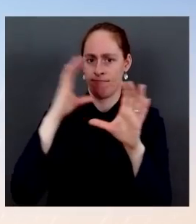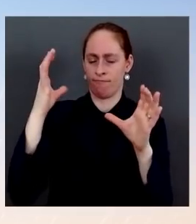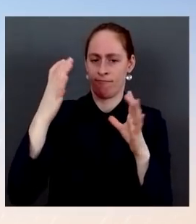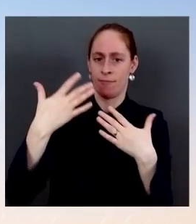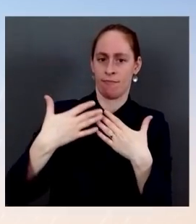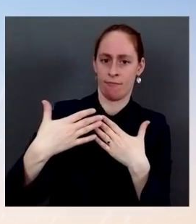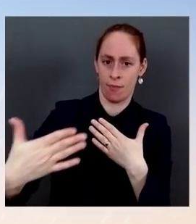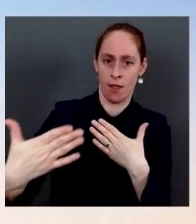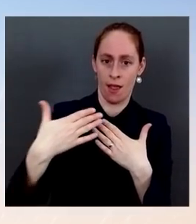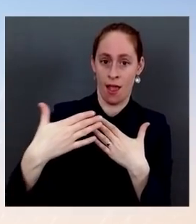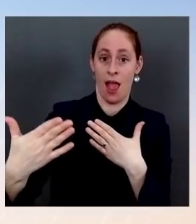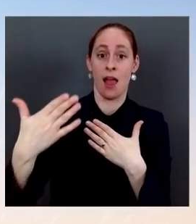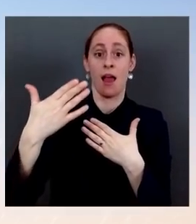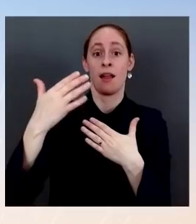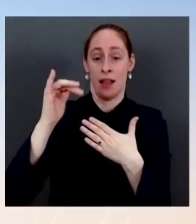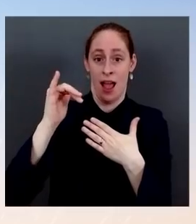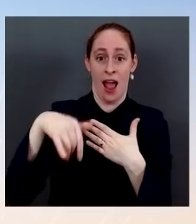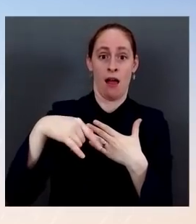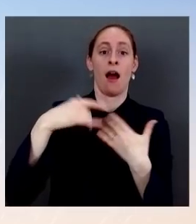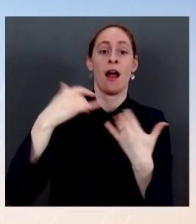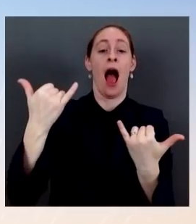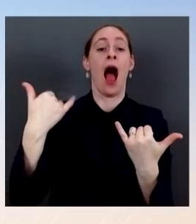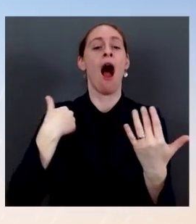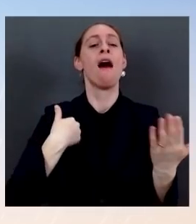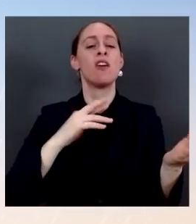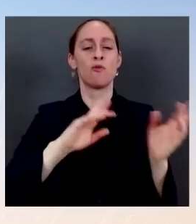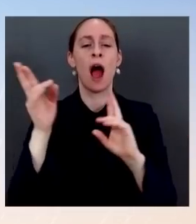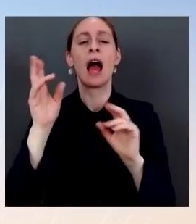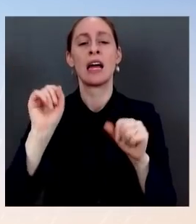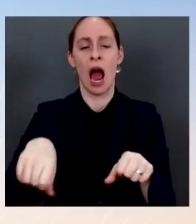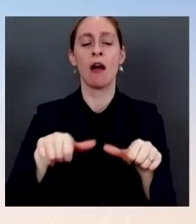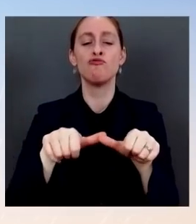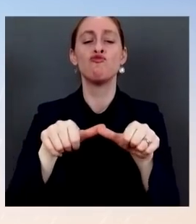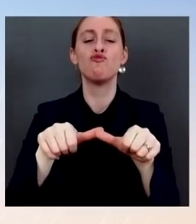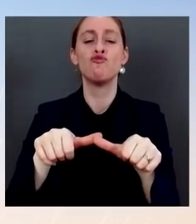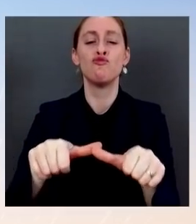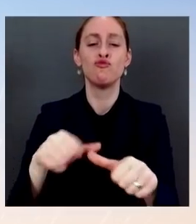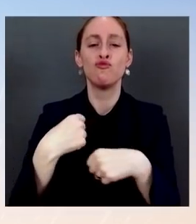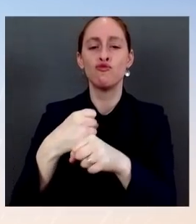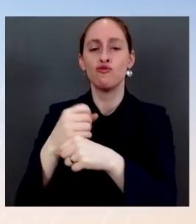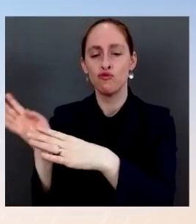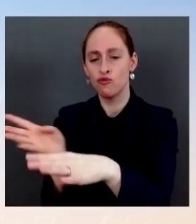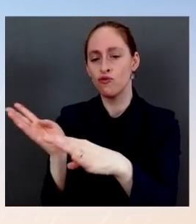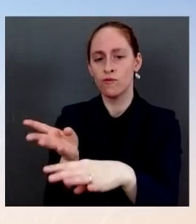where we're able to make the significant order that we made. I would also note that I said before, though, that --